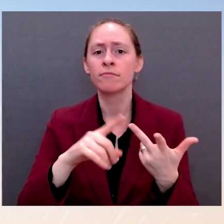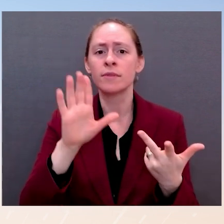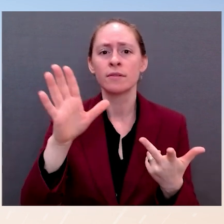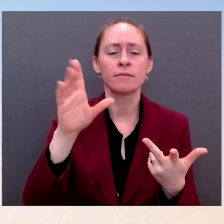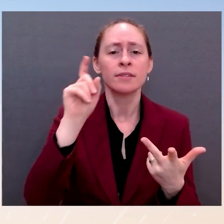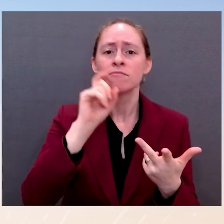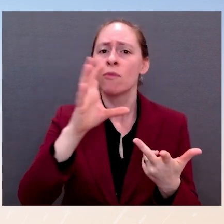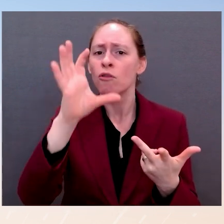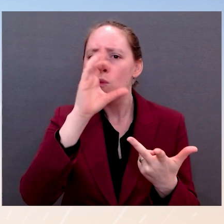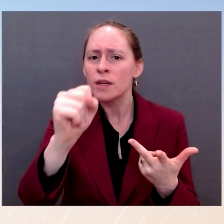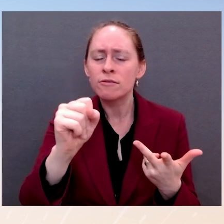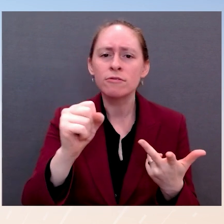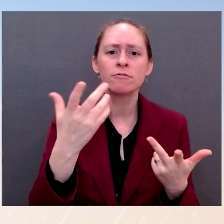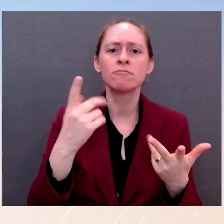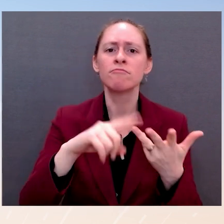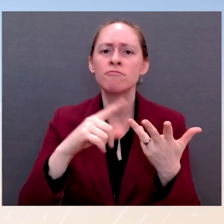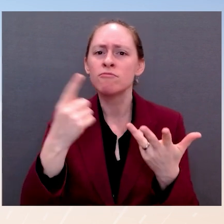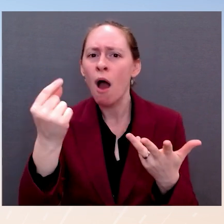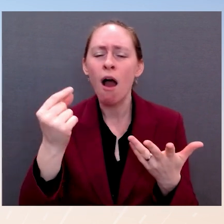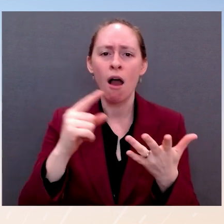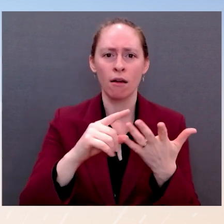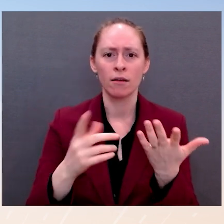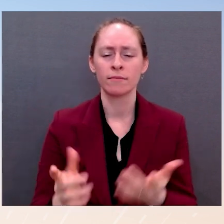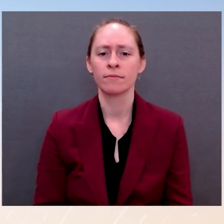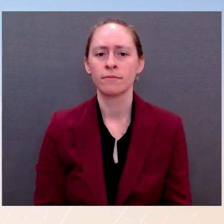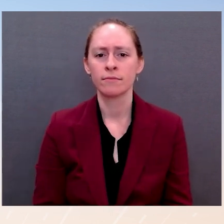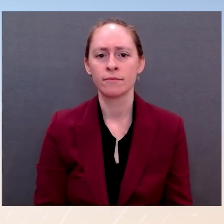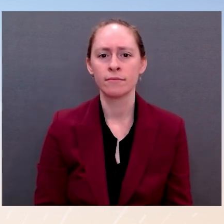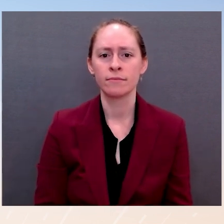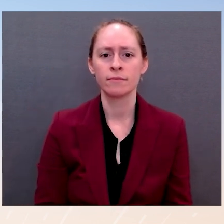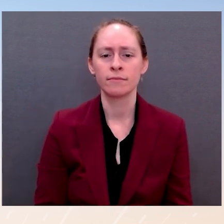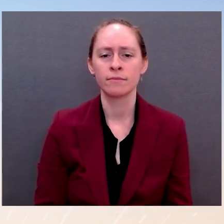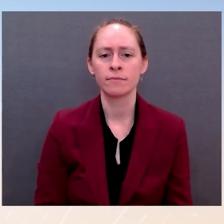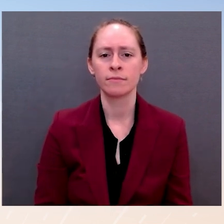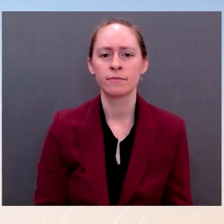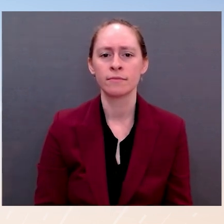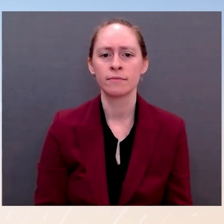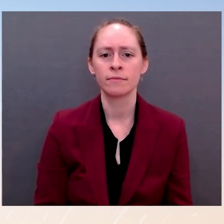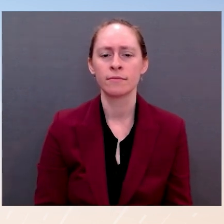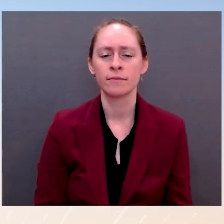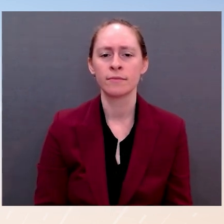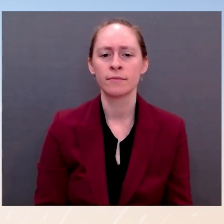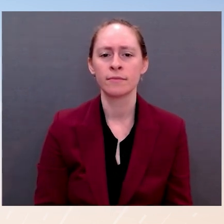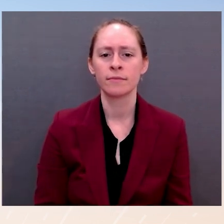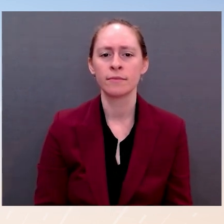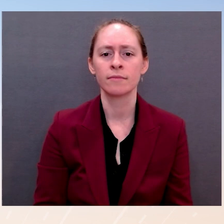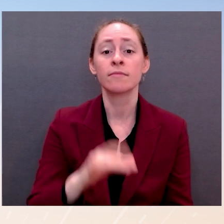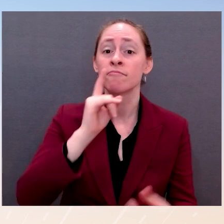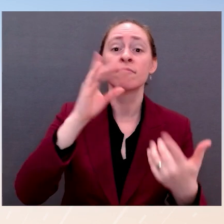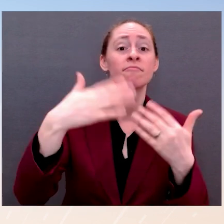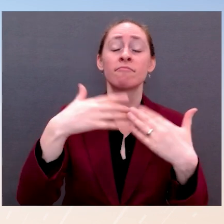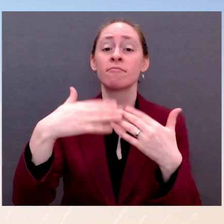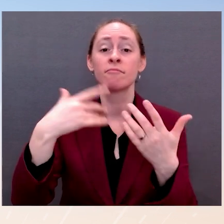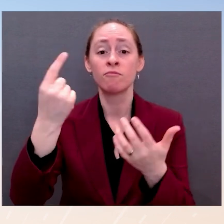and other characteristics. The findings we'll discuss today are based on an analysis of national data